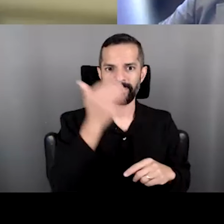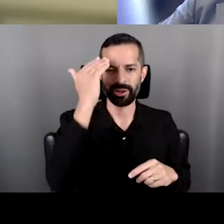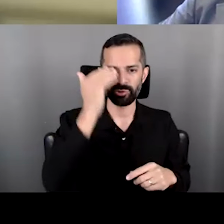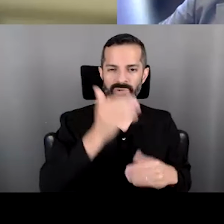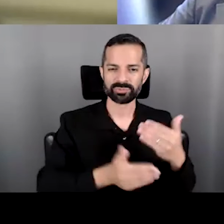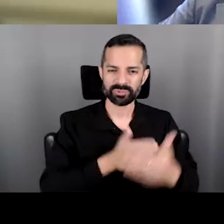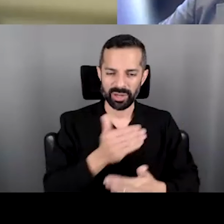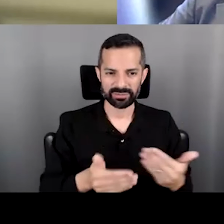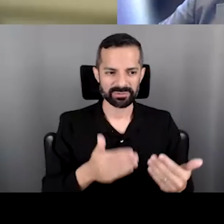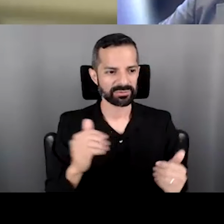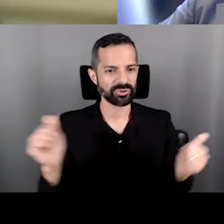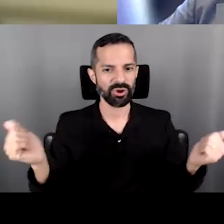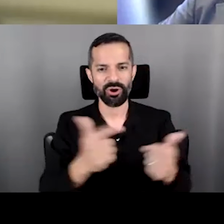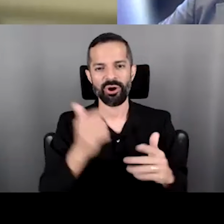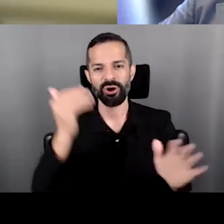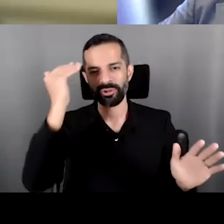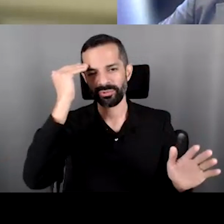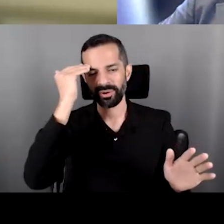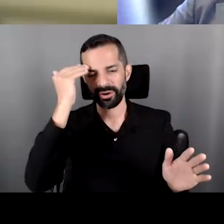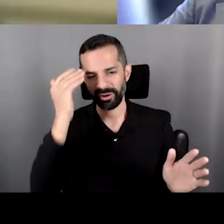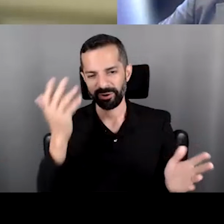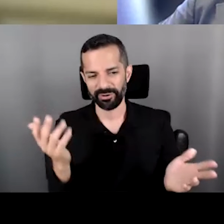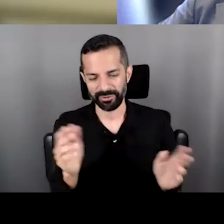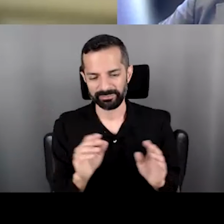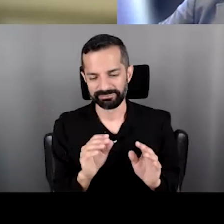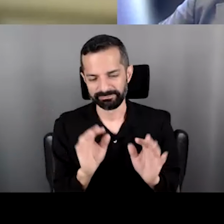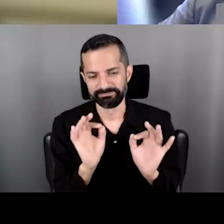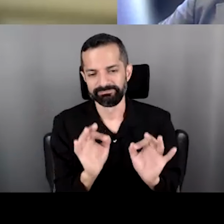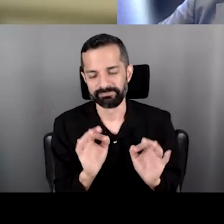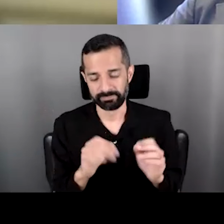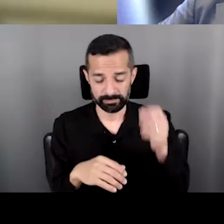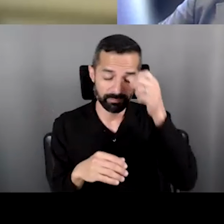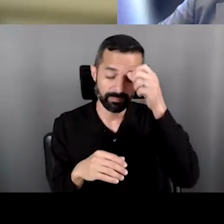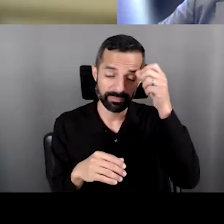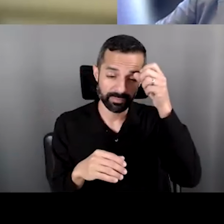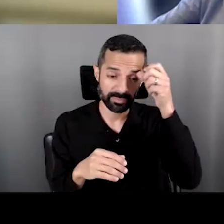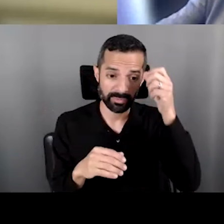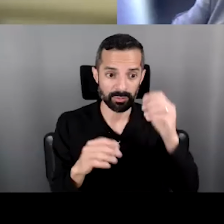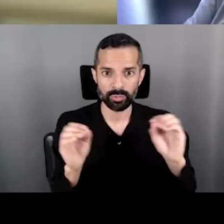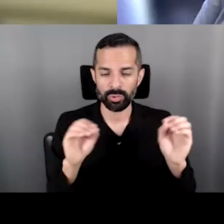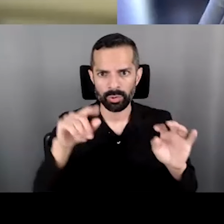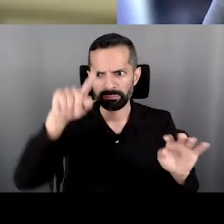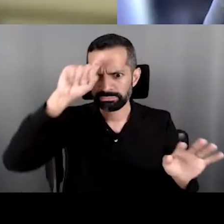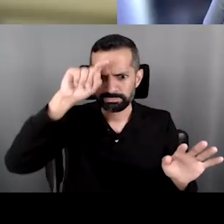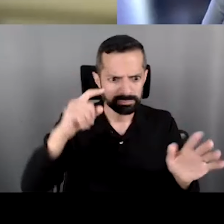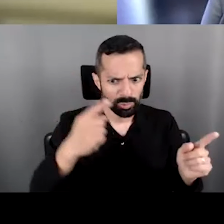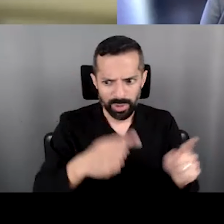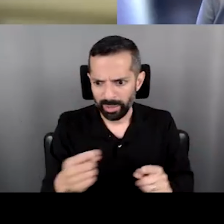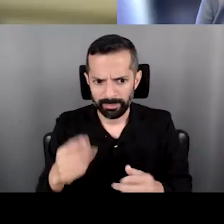And I hopefully it'll feel more fair than, oh, why did they get this or that? It's all a part of a process